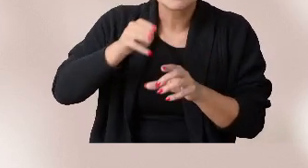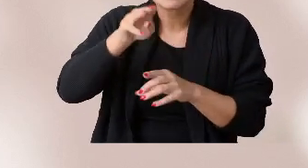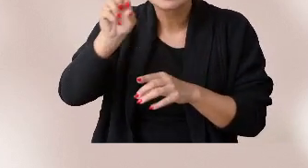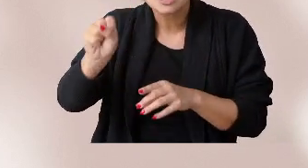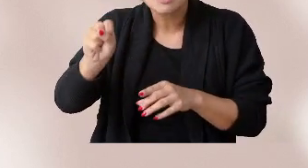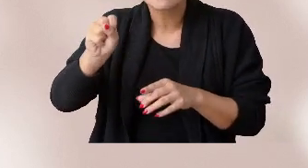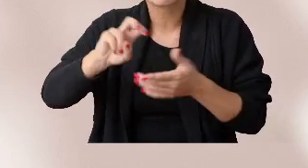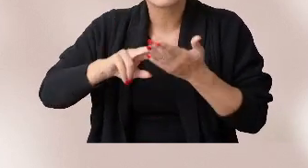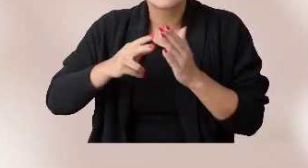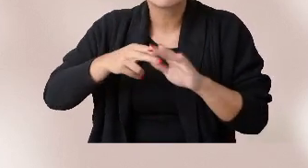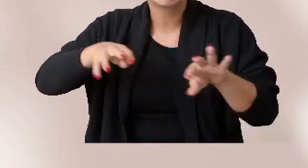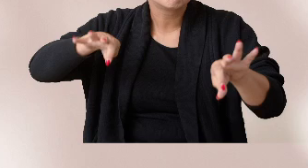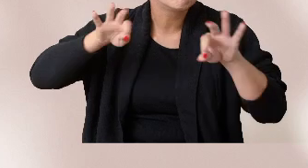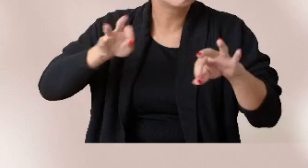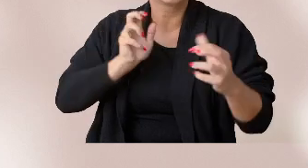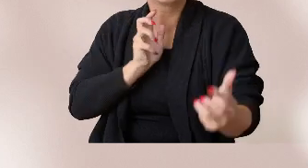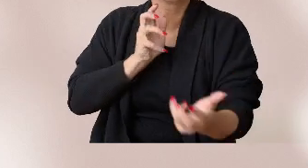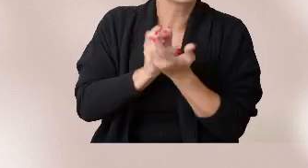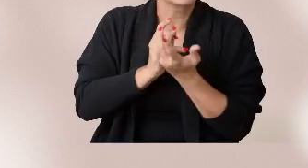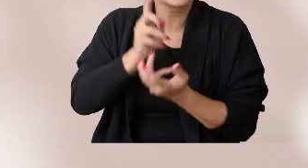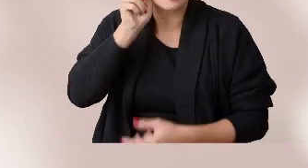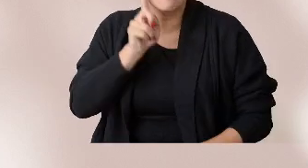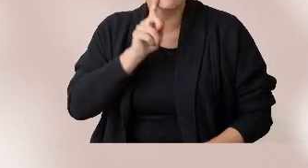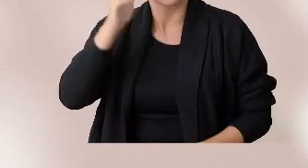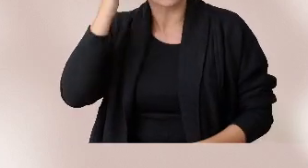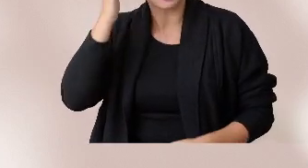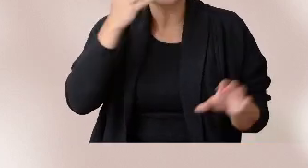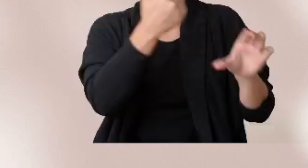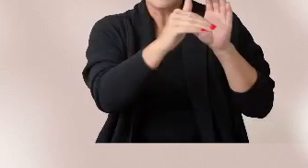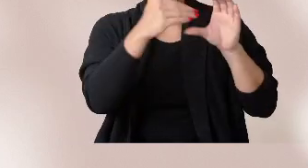'cause all we would want to do is email. Well, that's not the case.